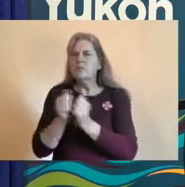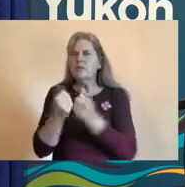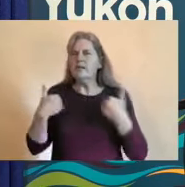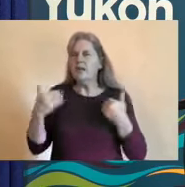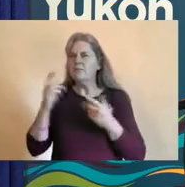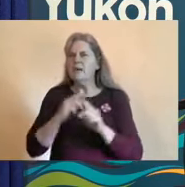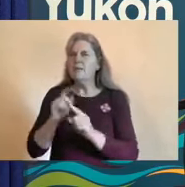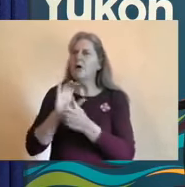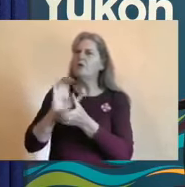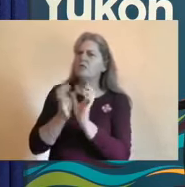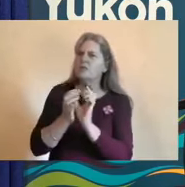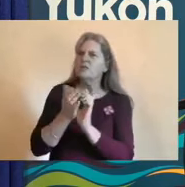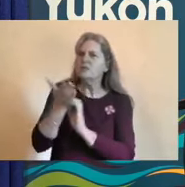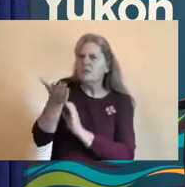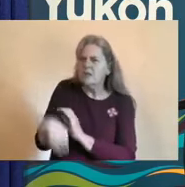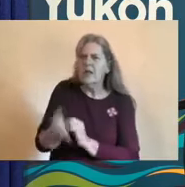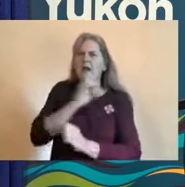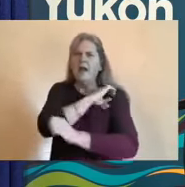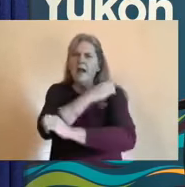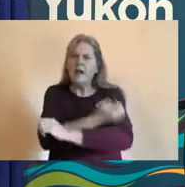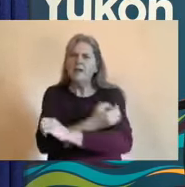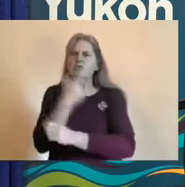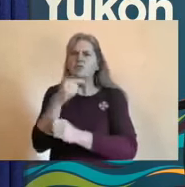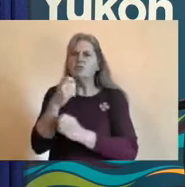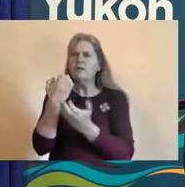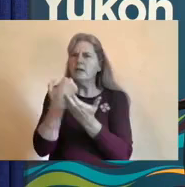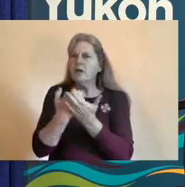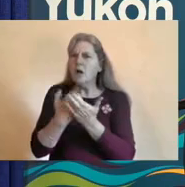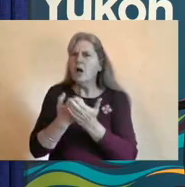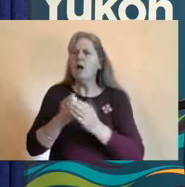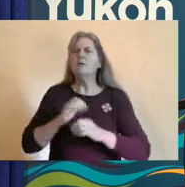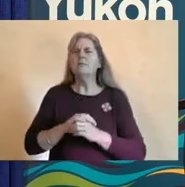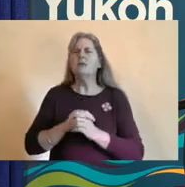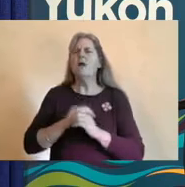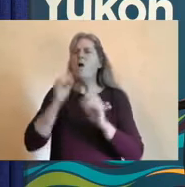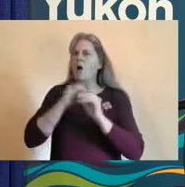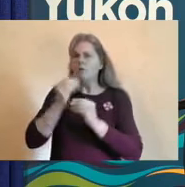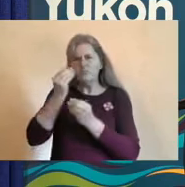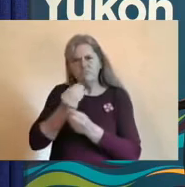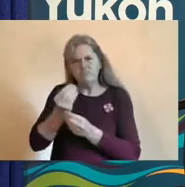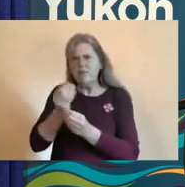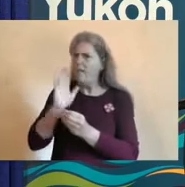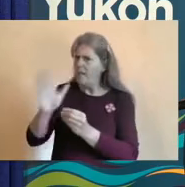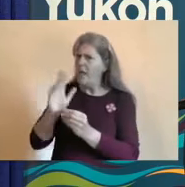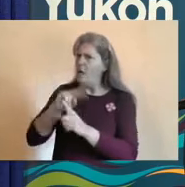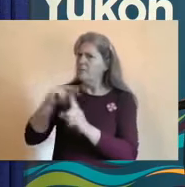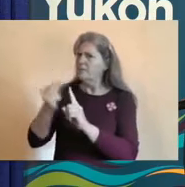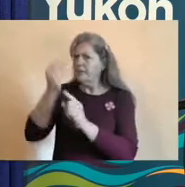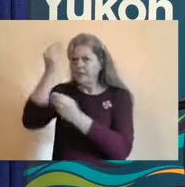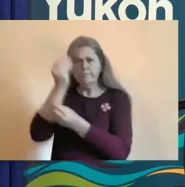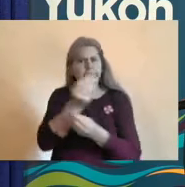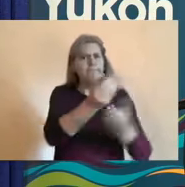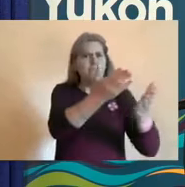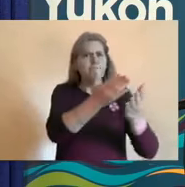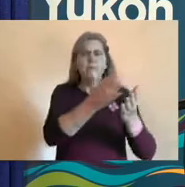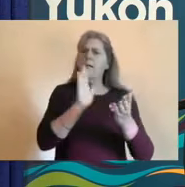change, energy, green economy. Communicating young people's perspectives on climate action,